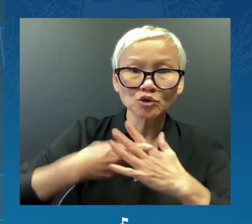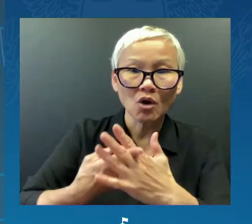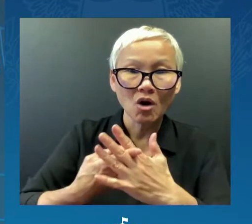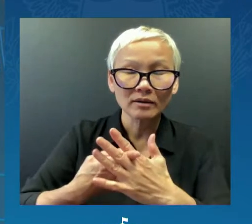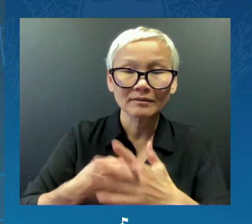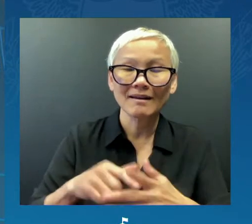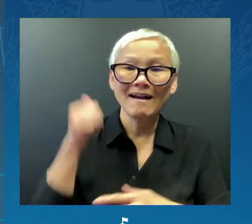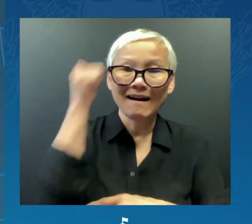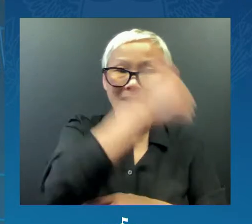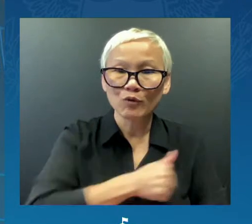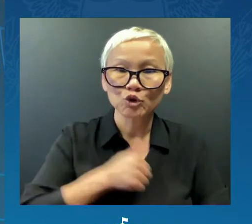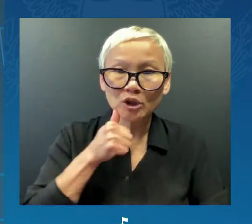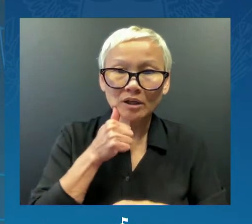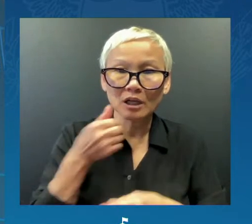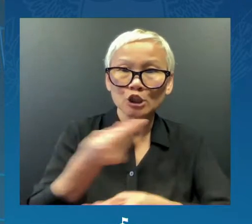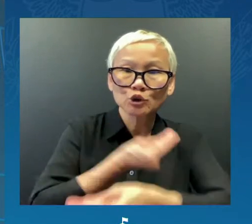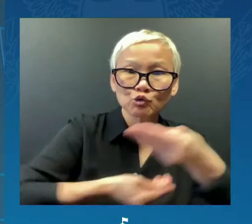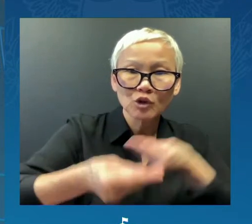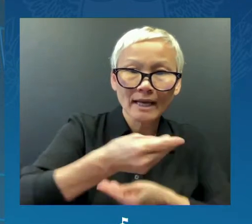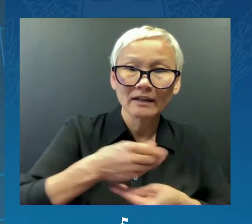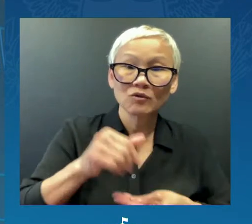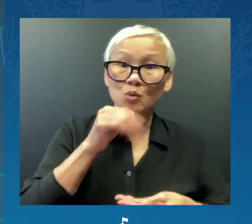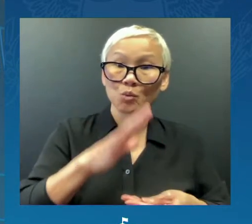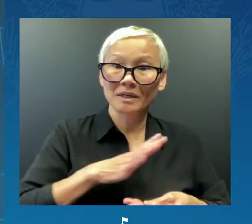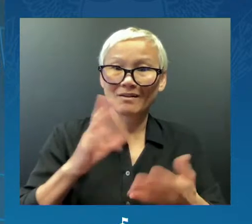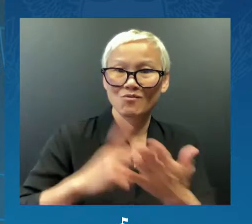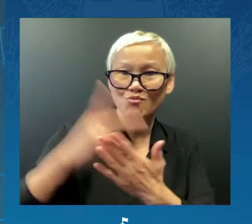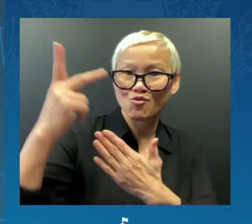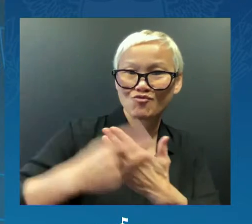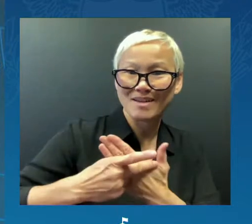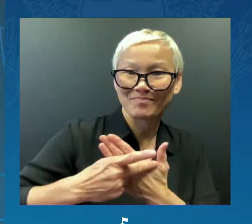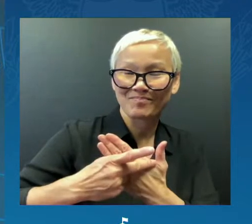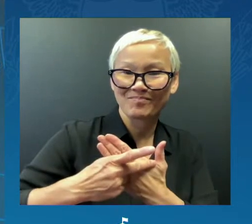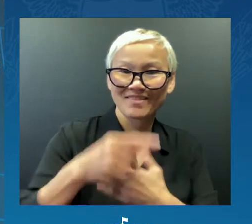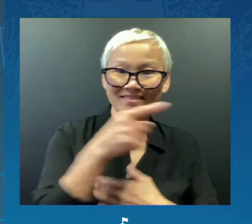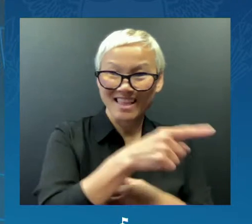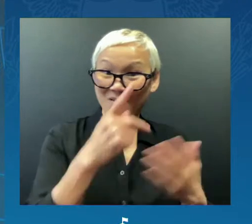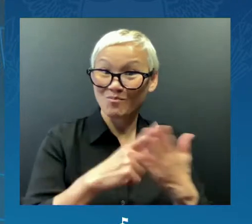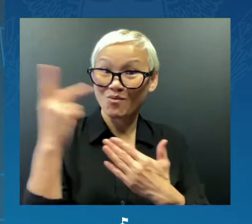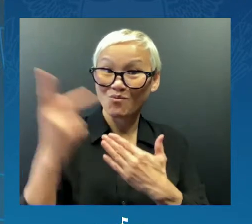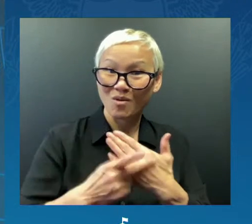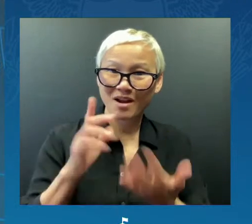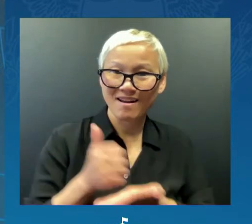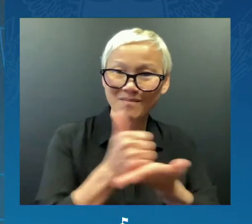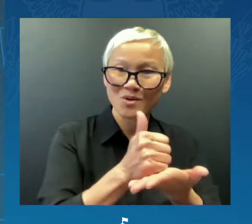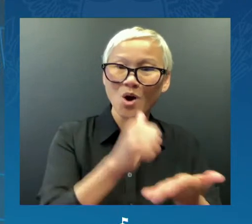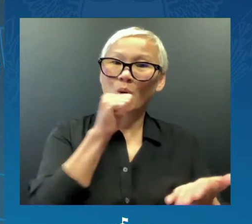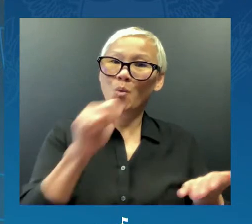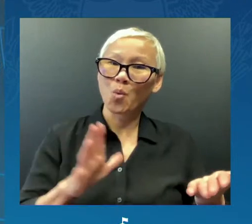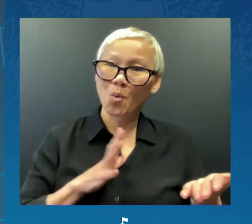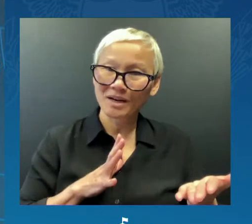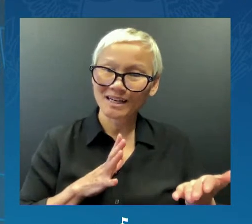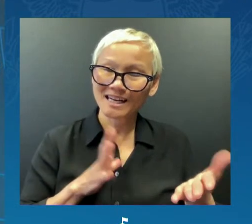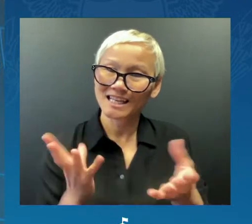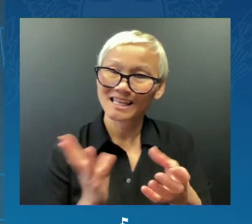across Africa participate in e-commerce, and access financing and export markets.